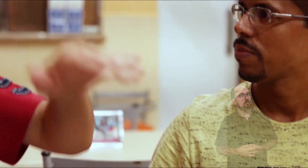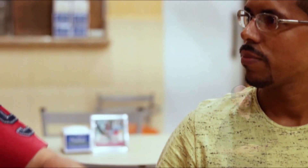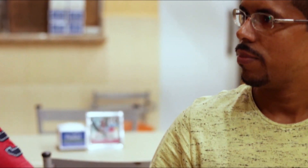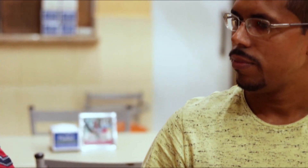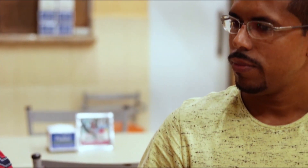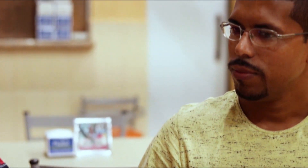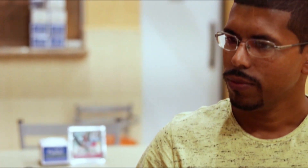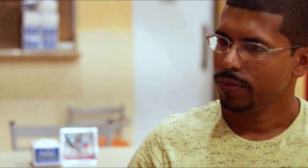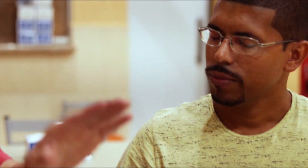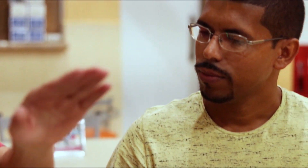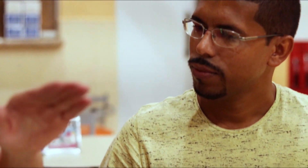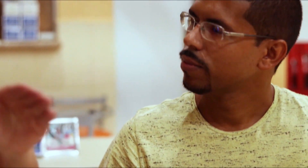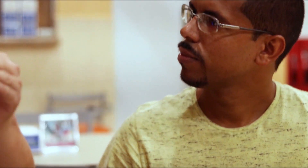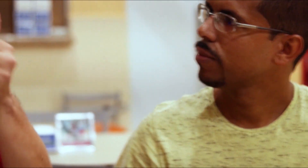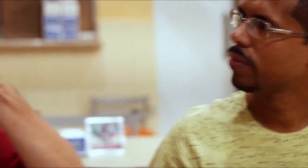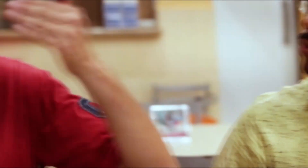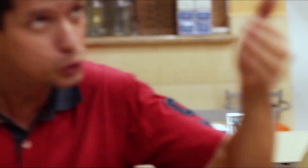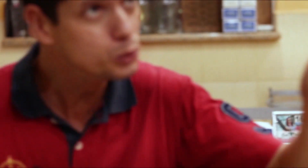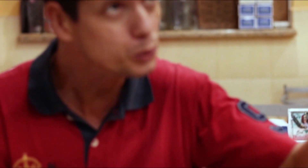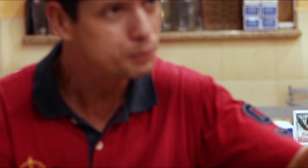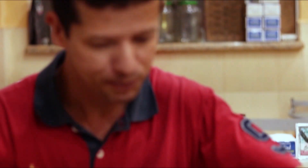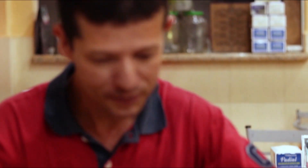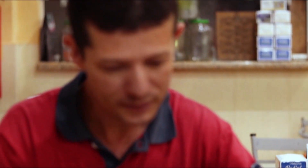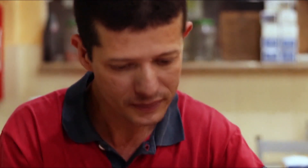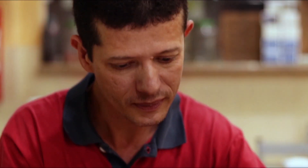[ADILSON] Excuse me. How are you?